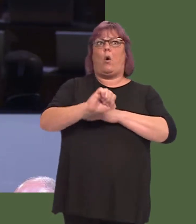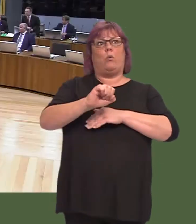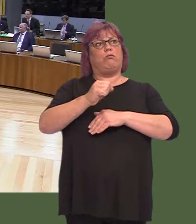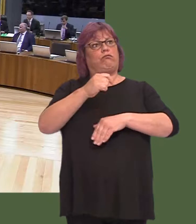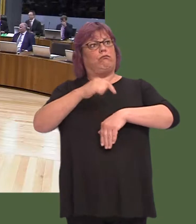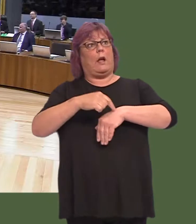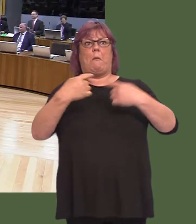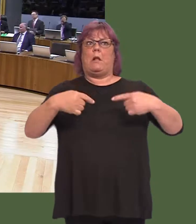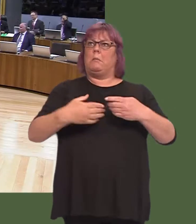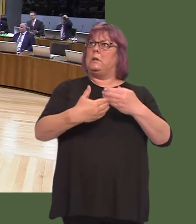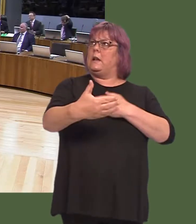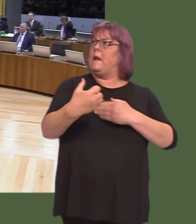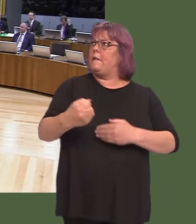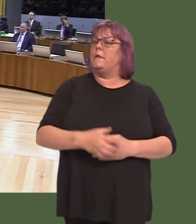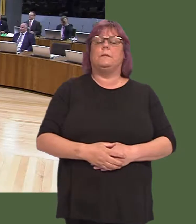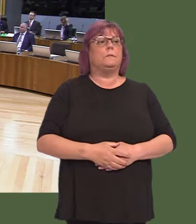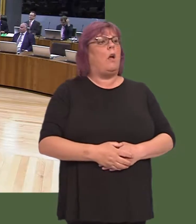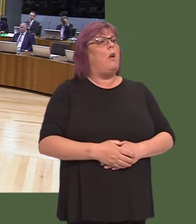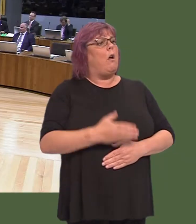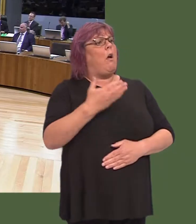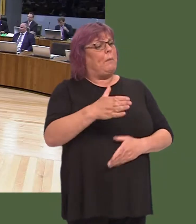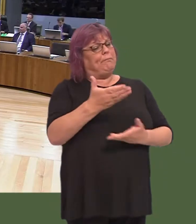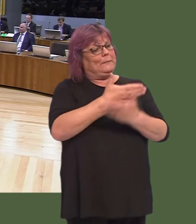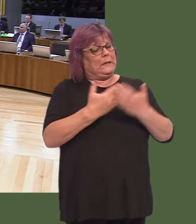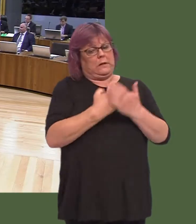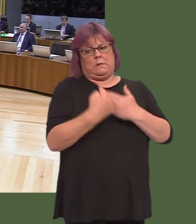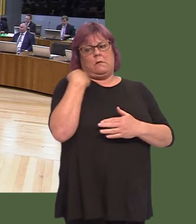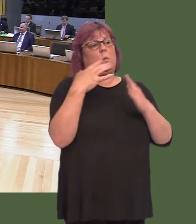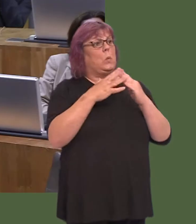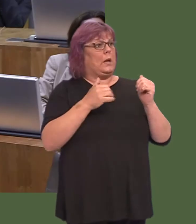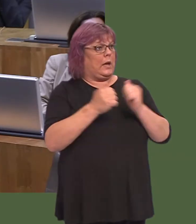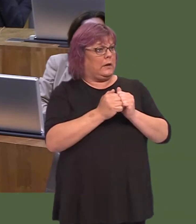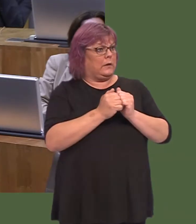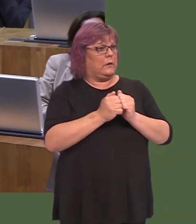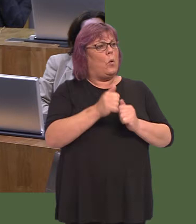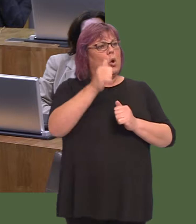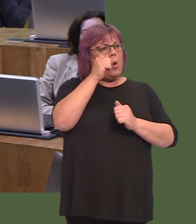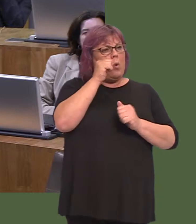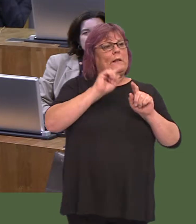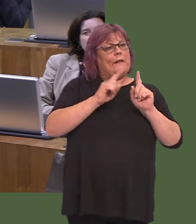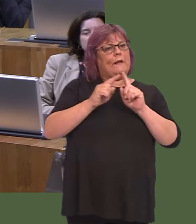Carwyn Jones AM: It was an issue that was raised with me over the course of the weekend. There is significant overlap already between the sports.